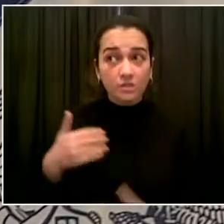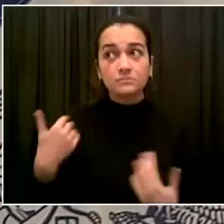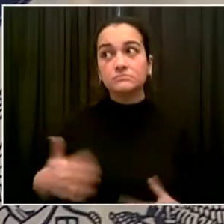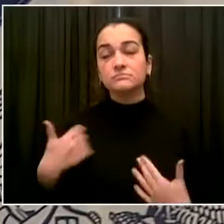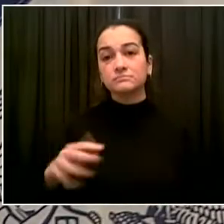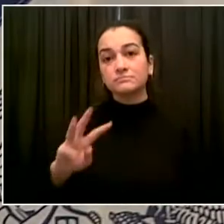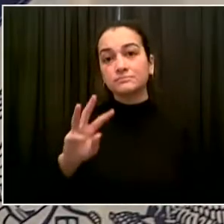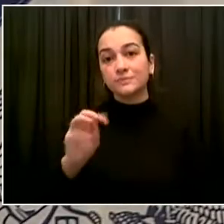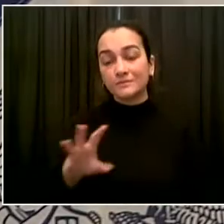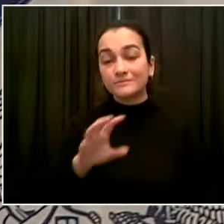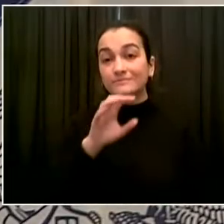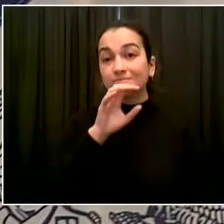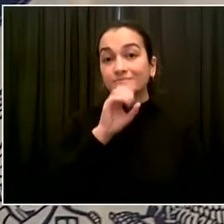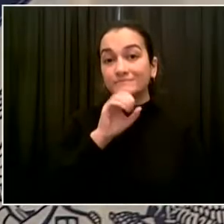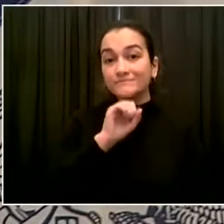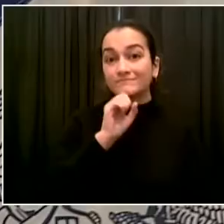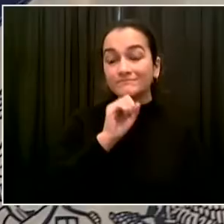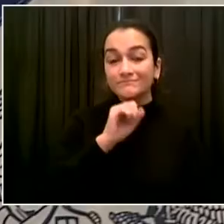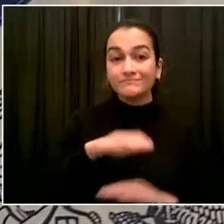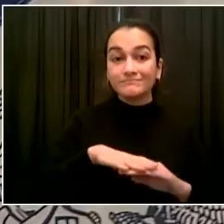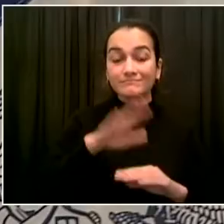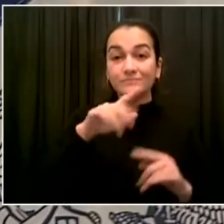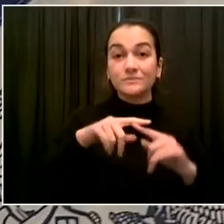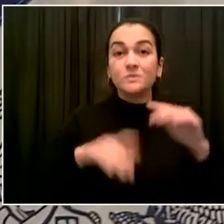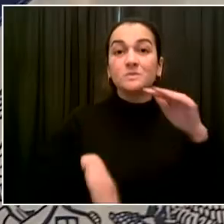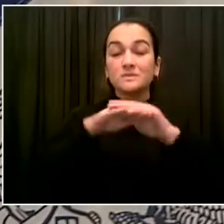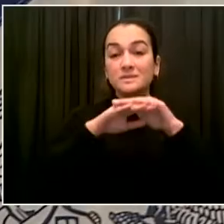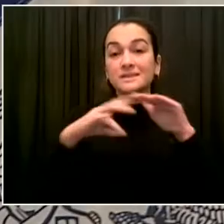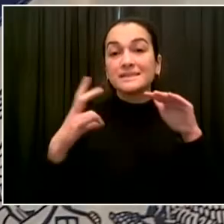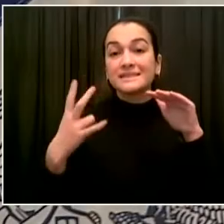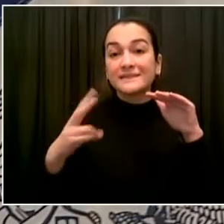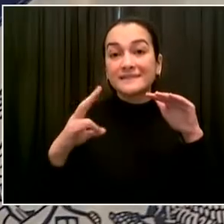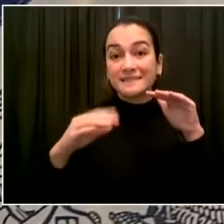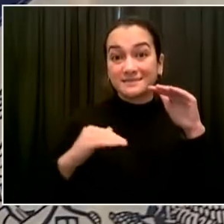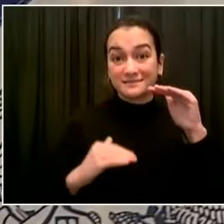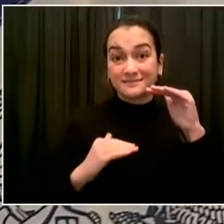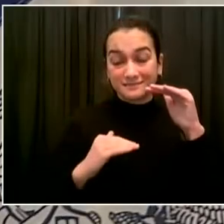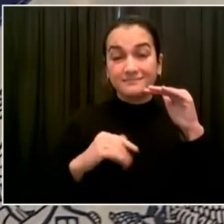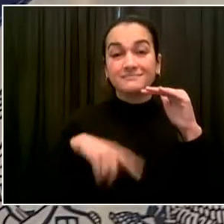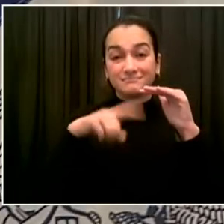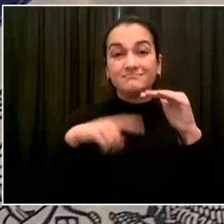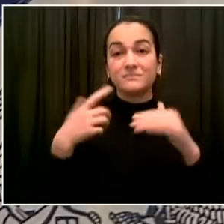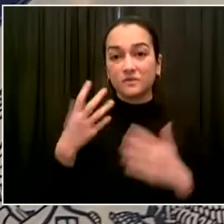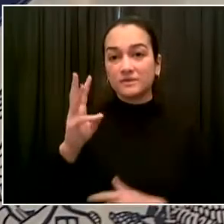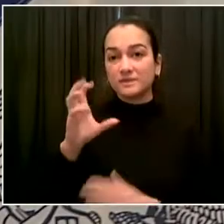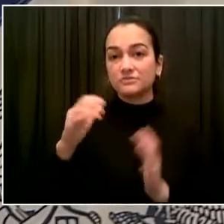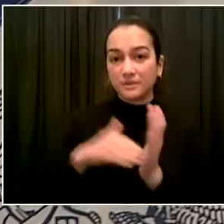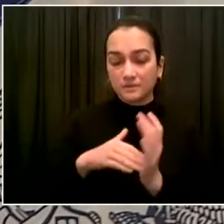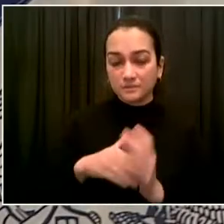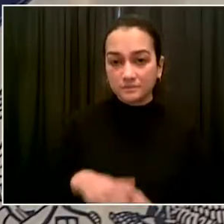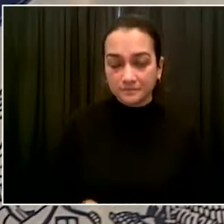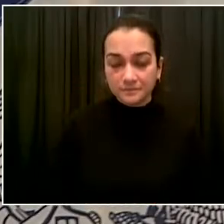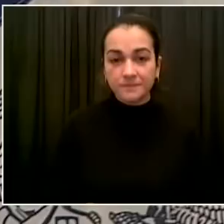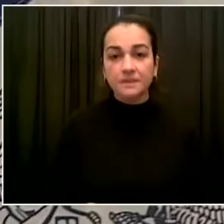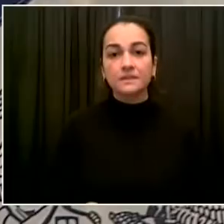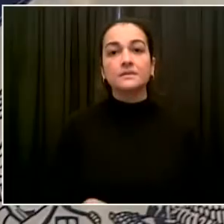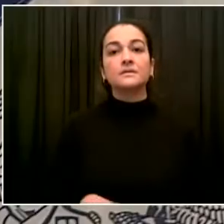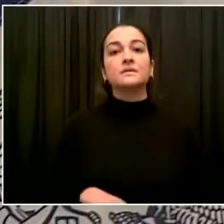DOSE AND WE ARE DOG INGRATE WITH